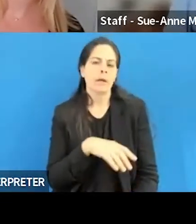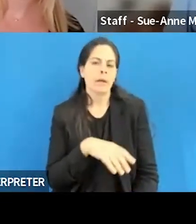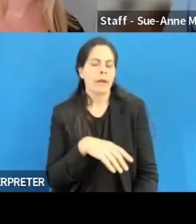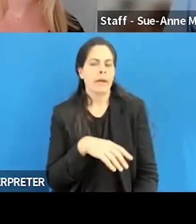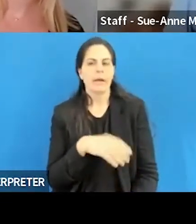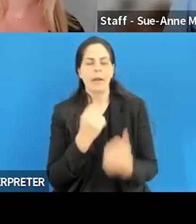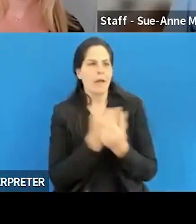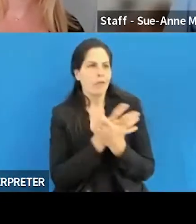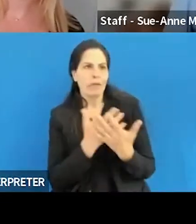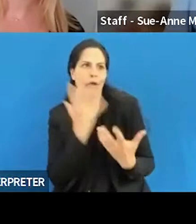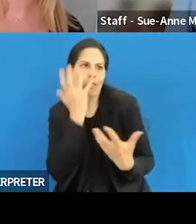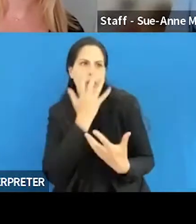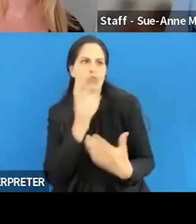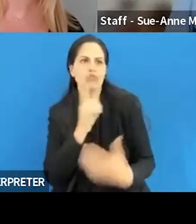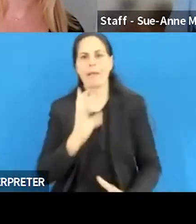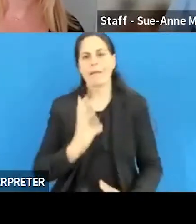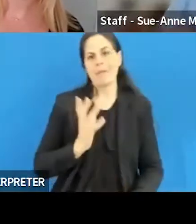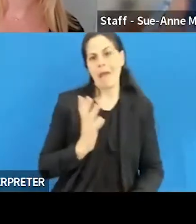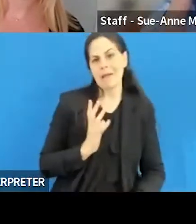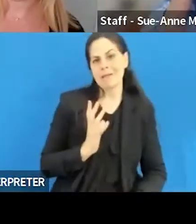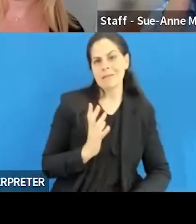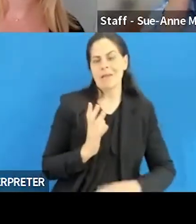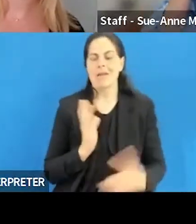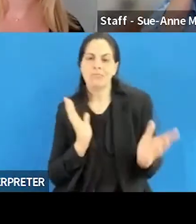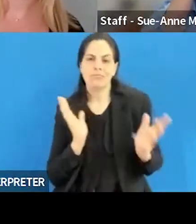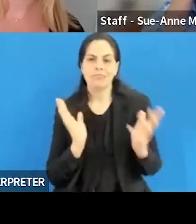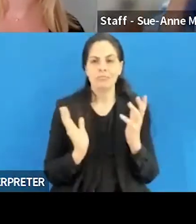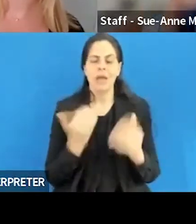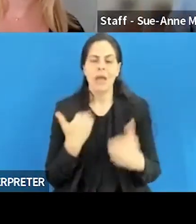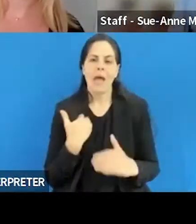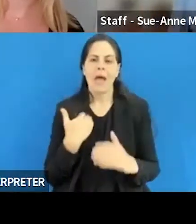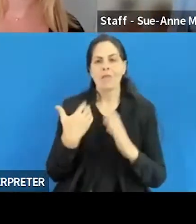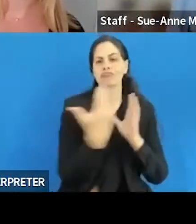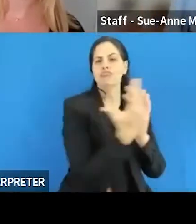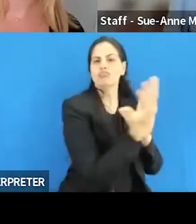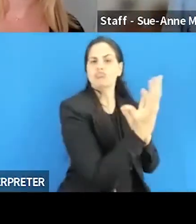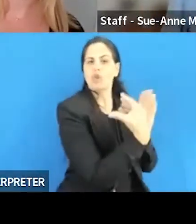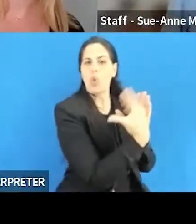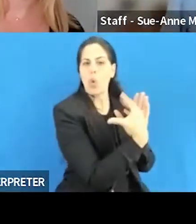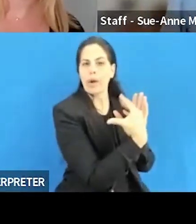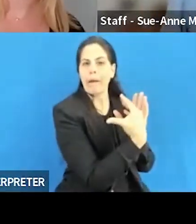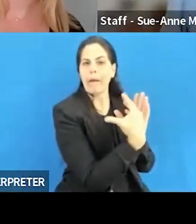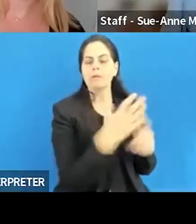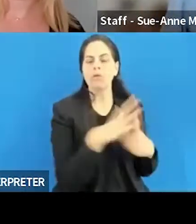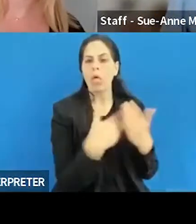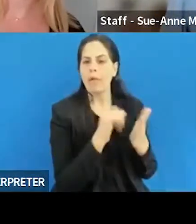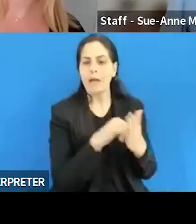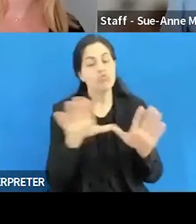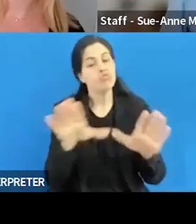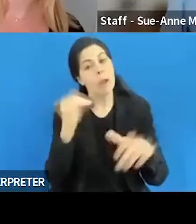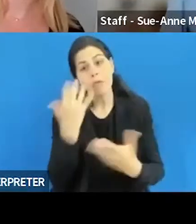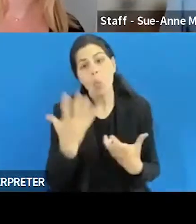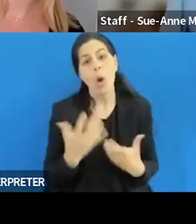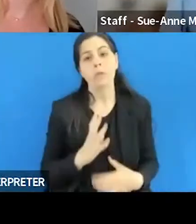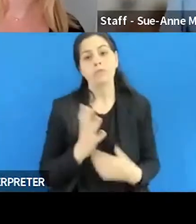and fancy and they have, you know, the video recordings and the little, that's all great if you wanna do that. But we still,